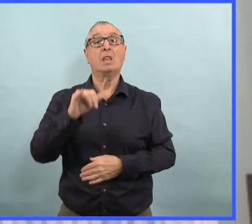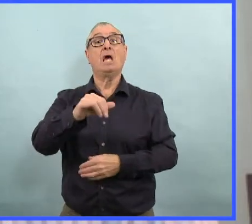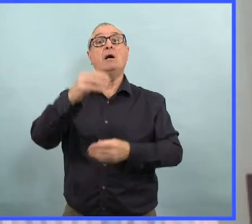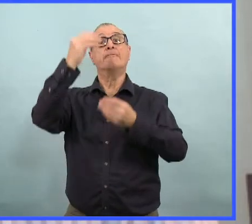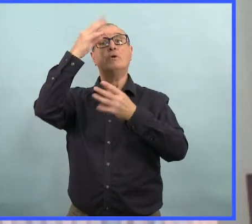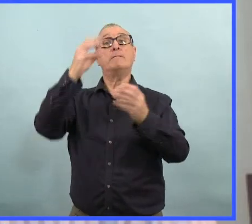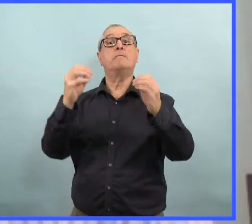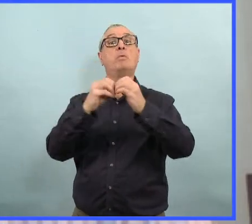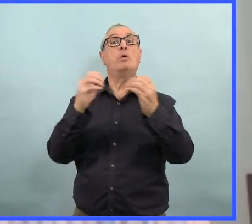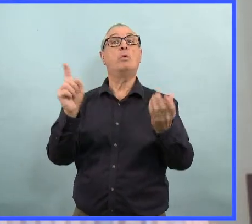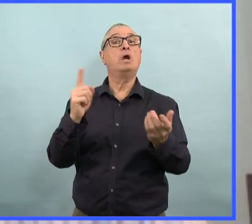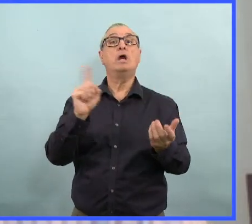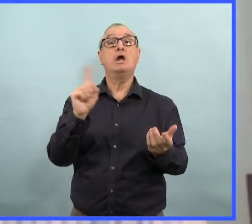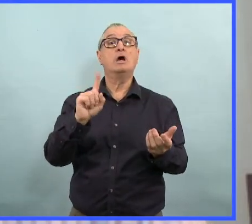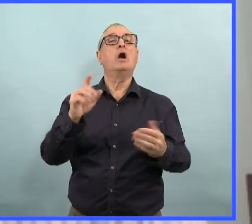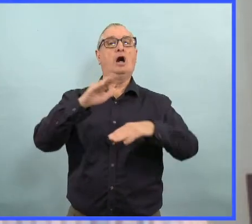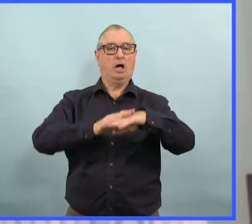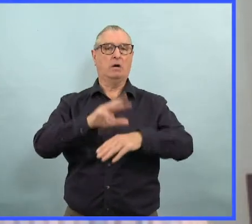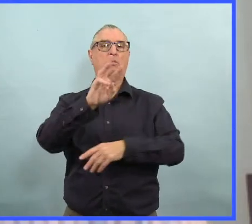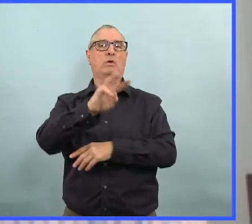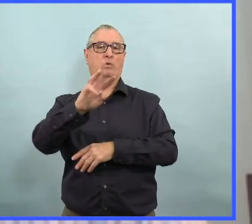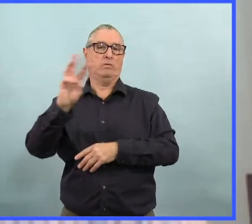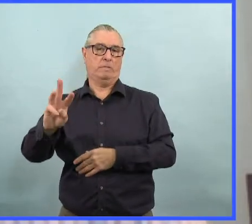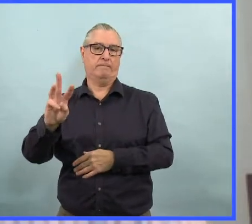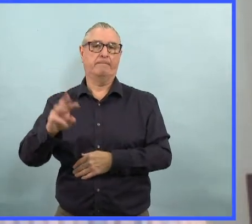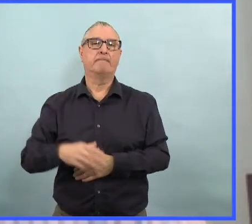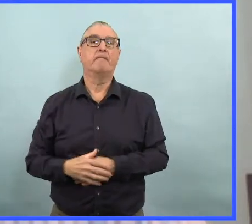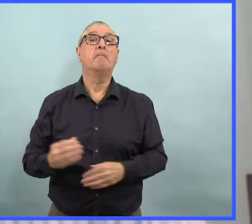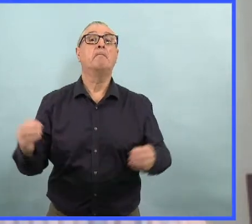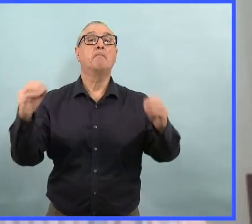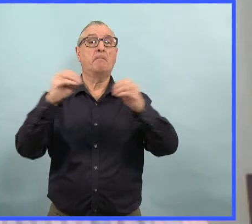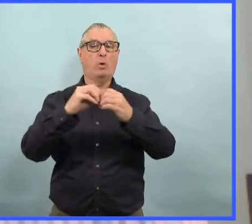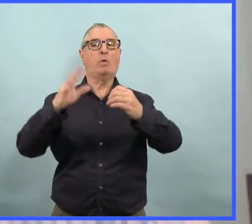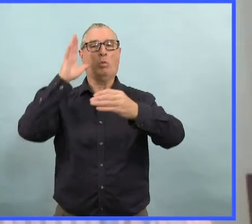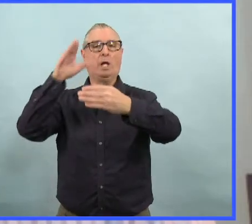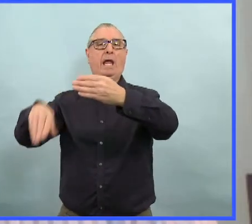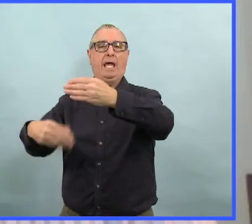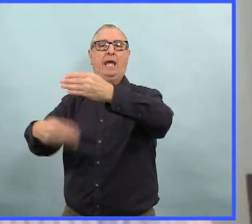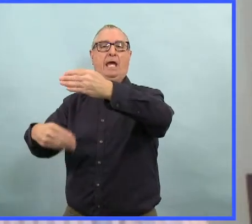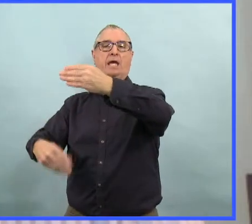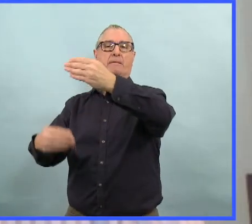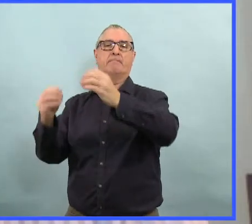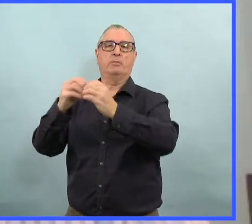available i want to remind manitobans that appointments are available at the 820 taylor